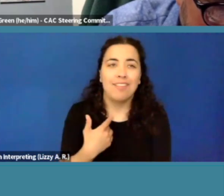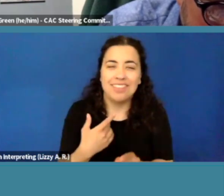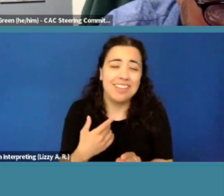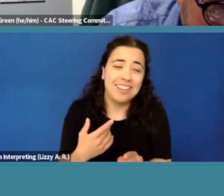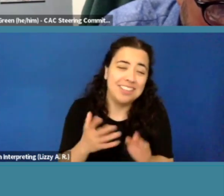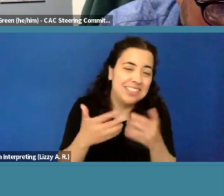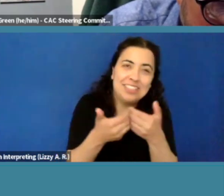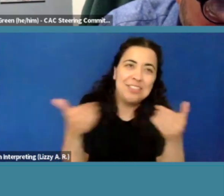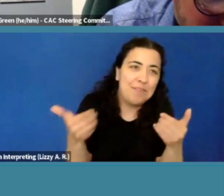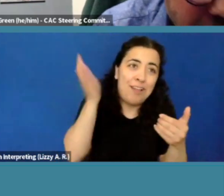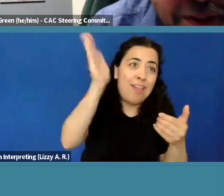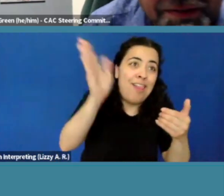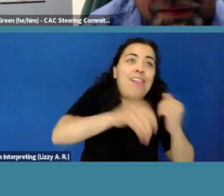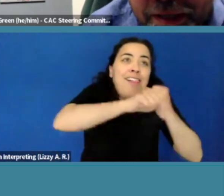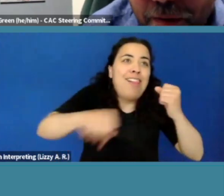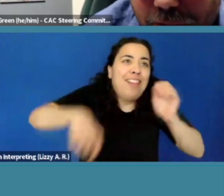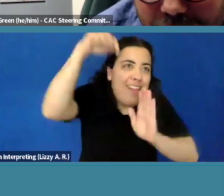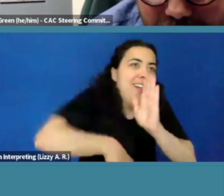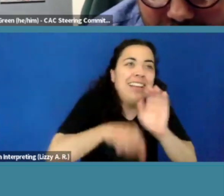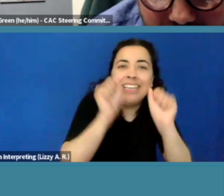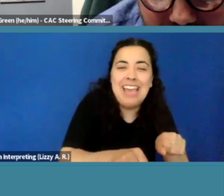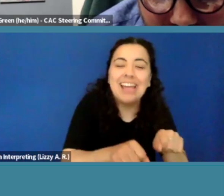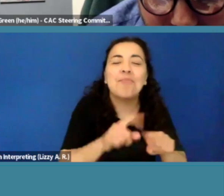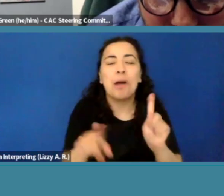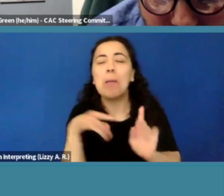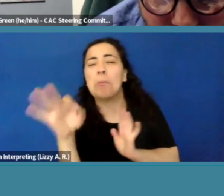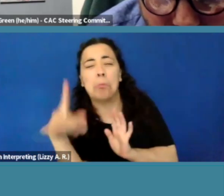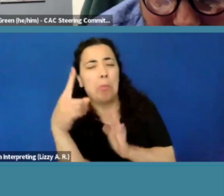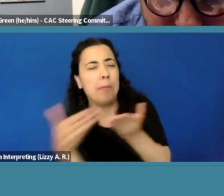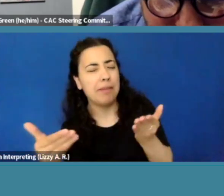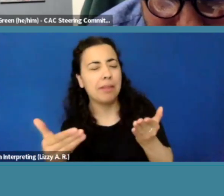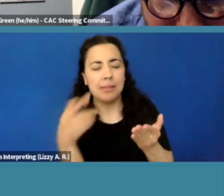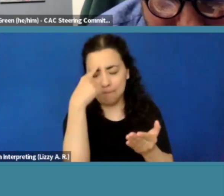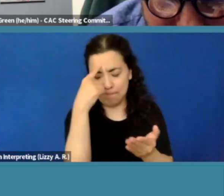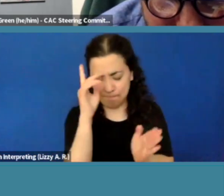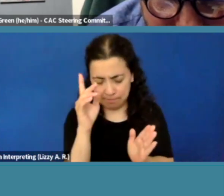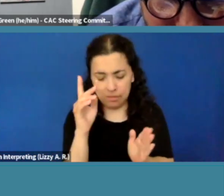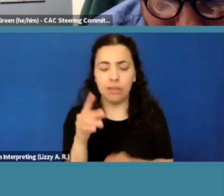I would just say for one thing, what spaces,